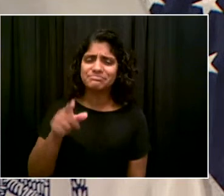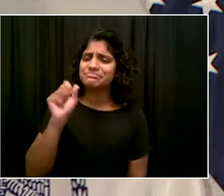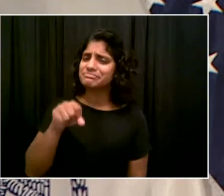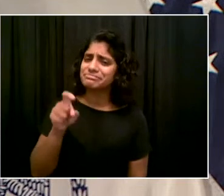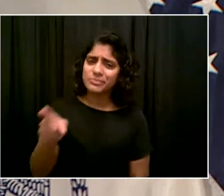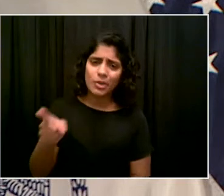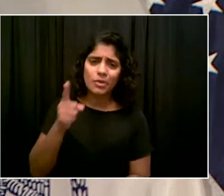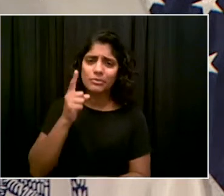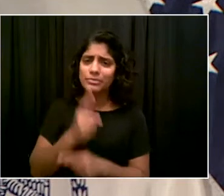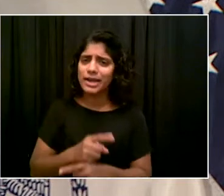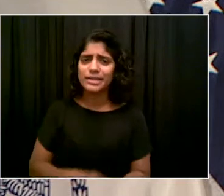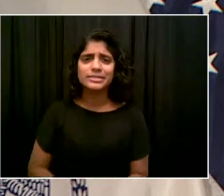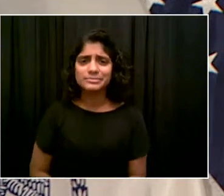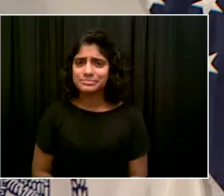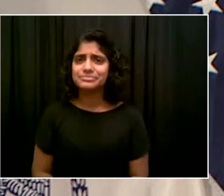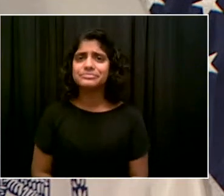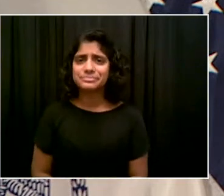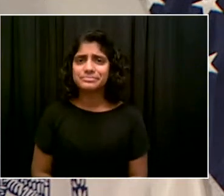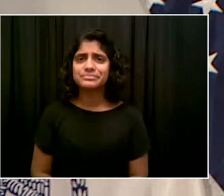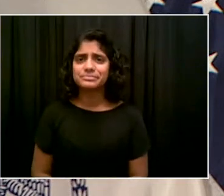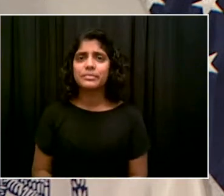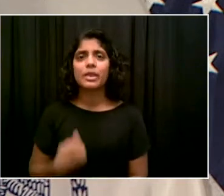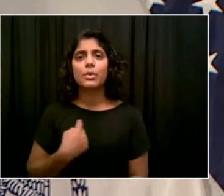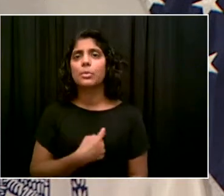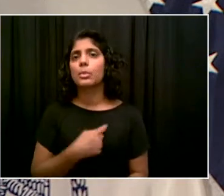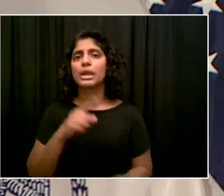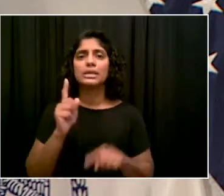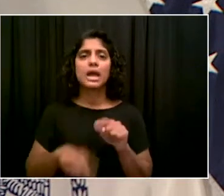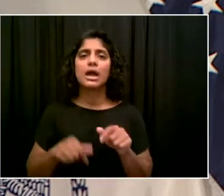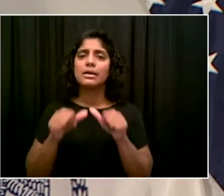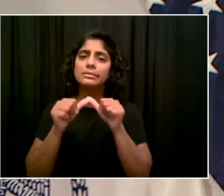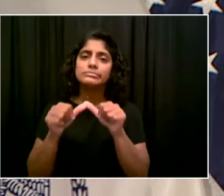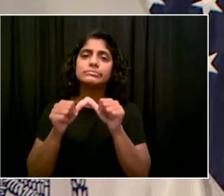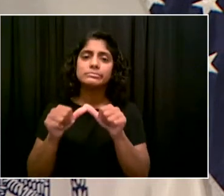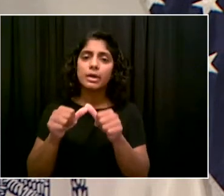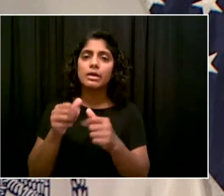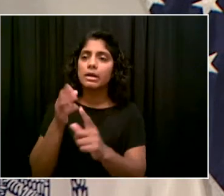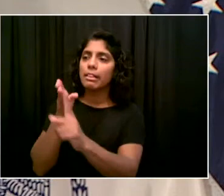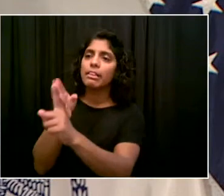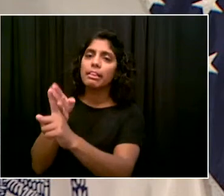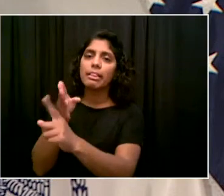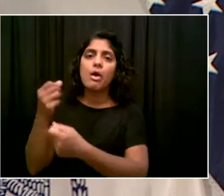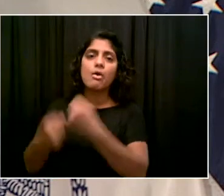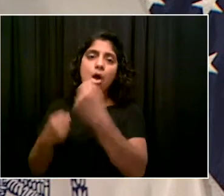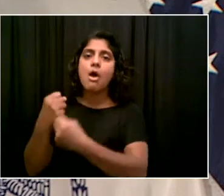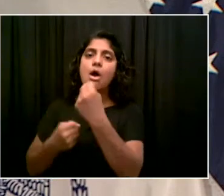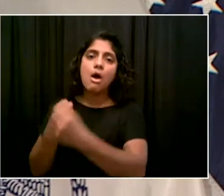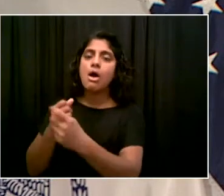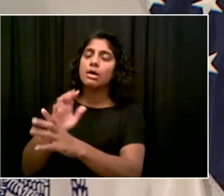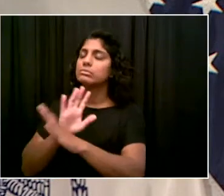DAY ALREADY. WE CANNOT DRIVE OUR WAY OUT OF THE CLIMATE CRISIS. I REALLY APPCREIATE THAT. POWERFULLY SAID. THANK YOU FOR